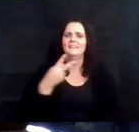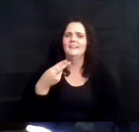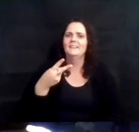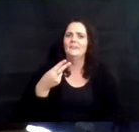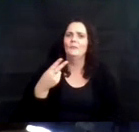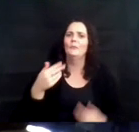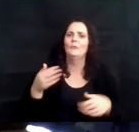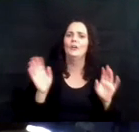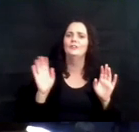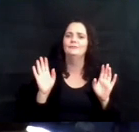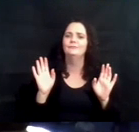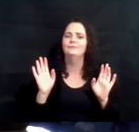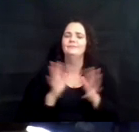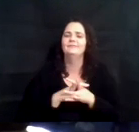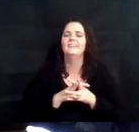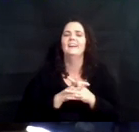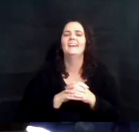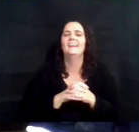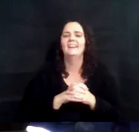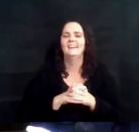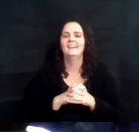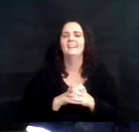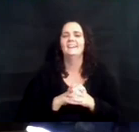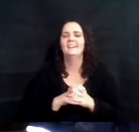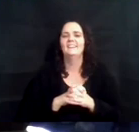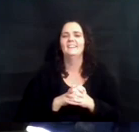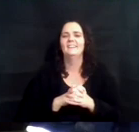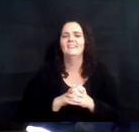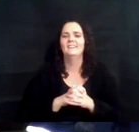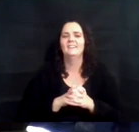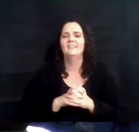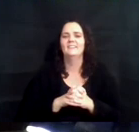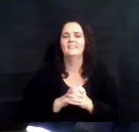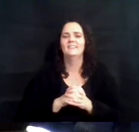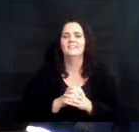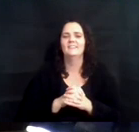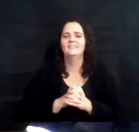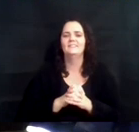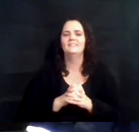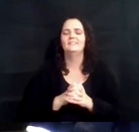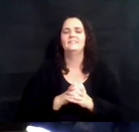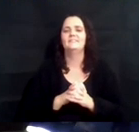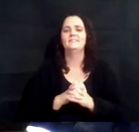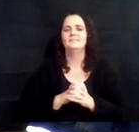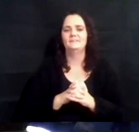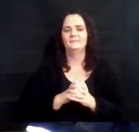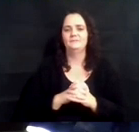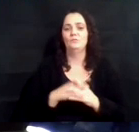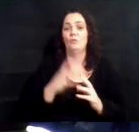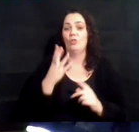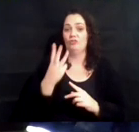I’ve got my three small drawings there as you can see and I'm